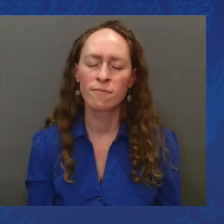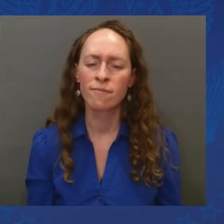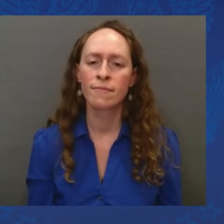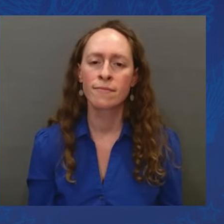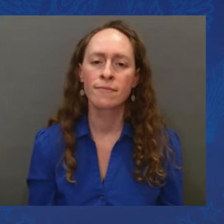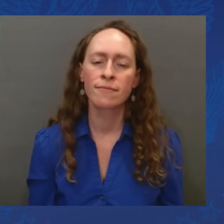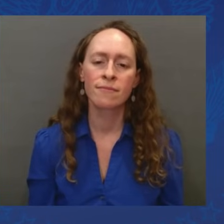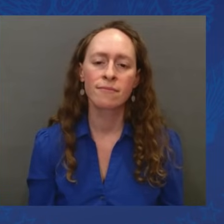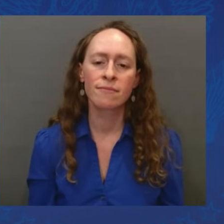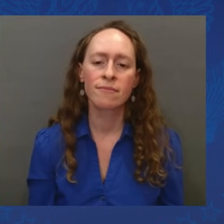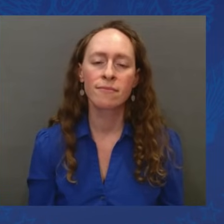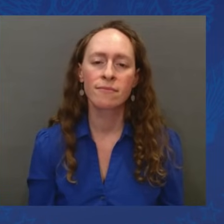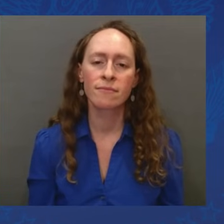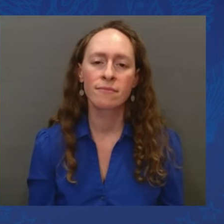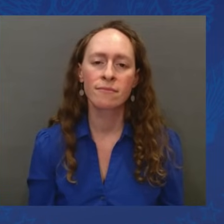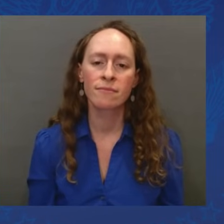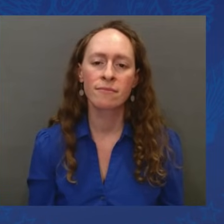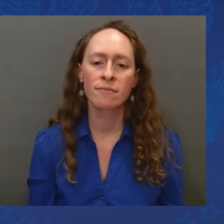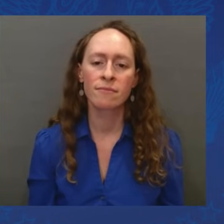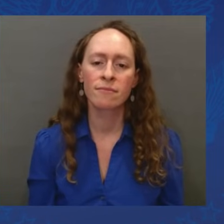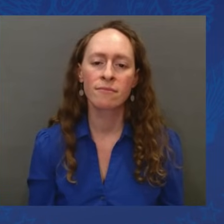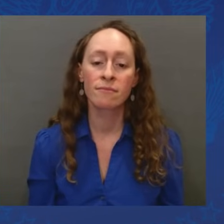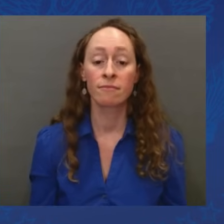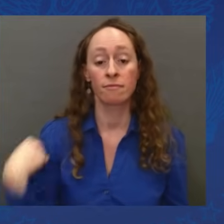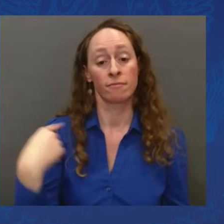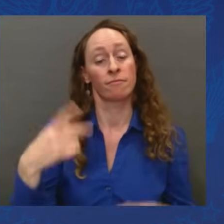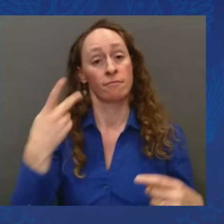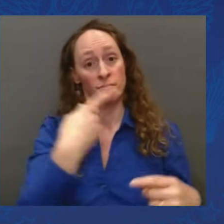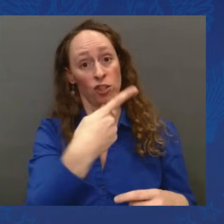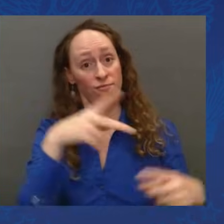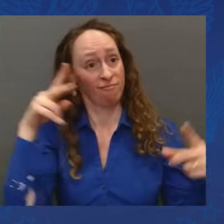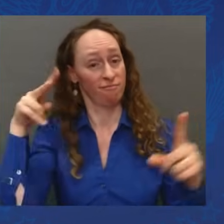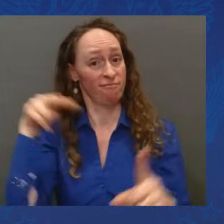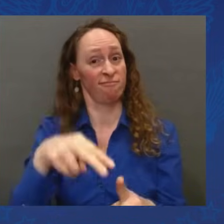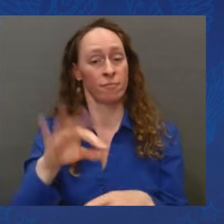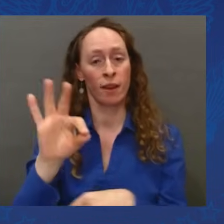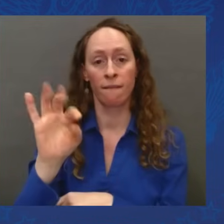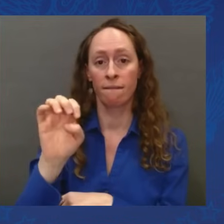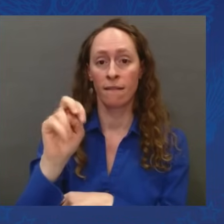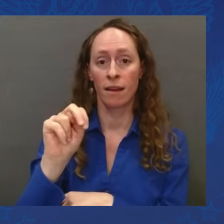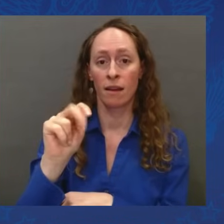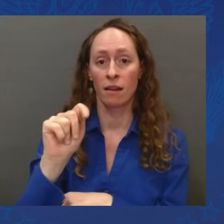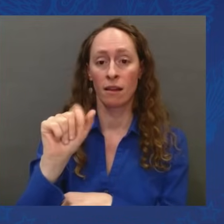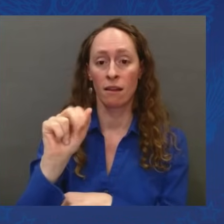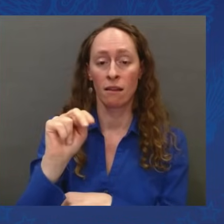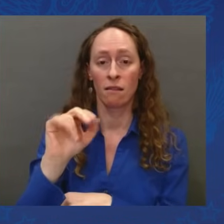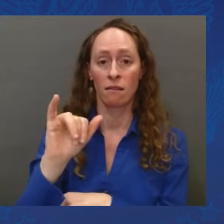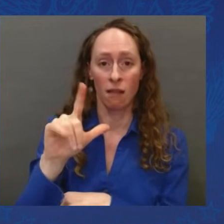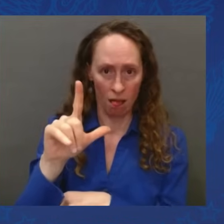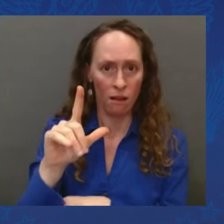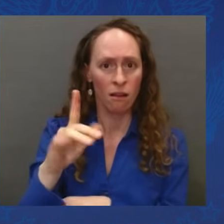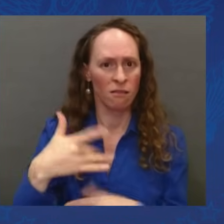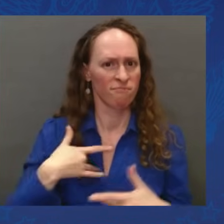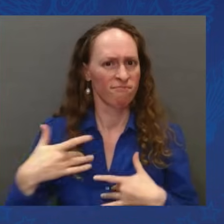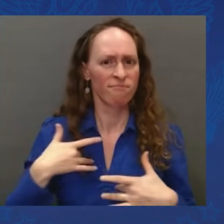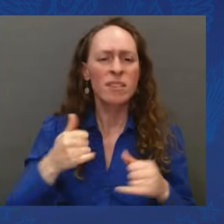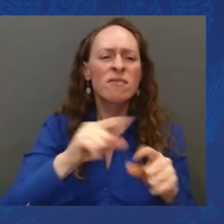and its precursors will be curbed substantially and the pill presses. That's a big -- that's a big movement.